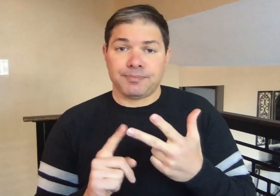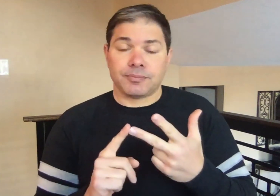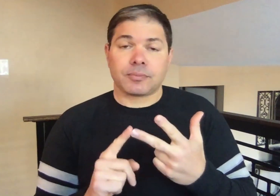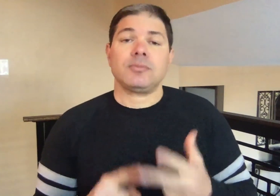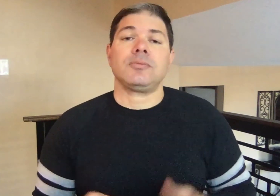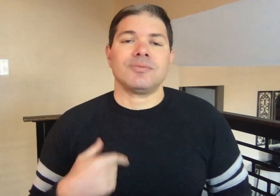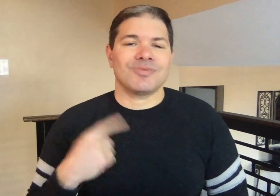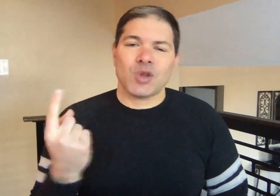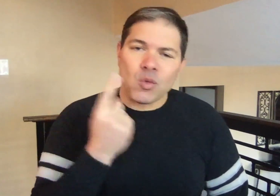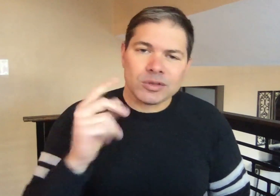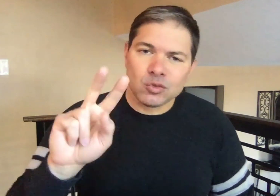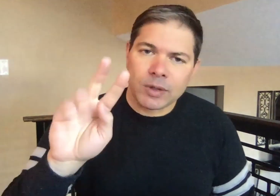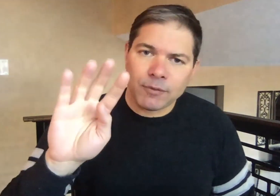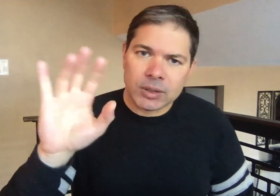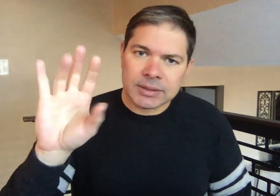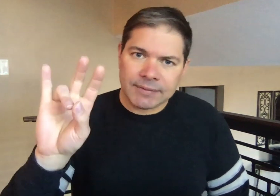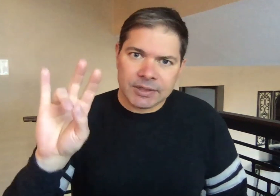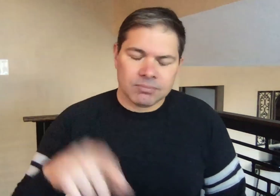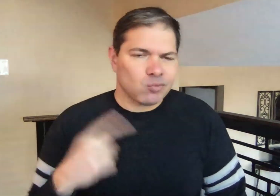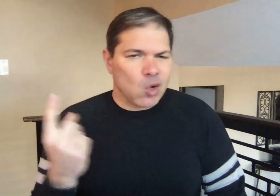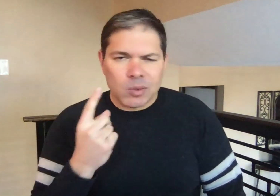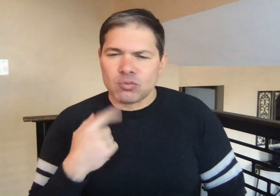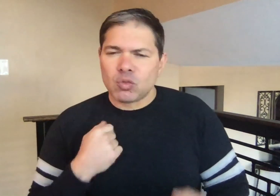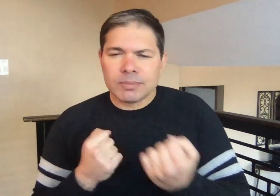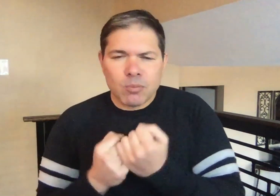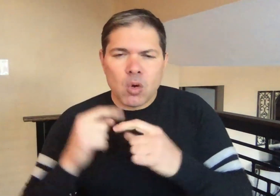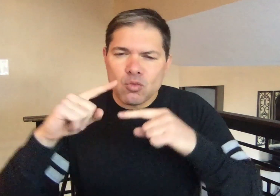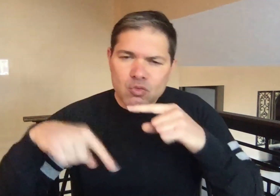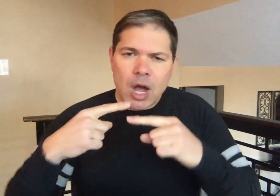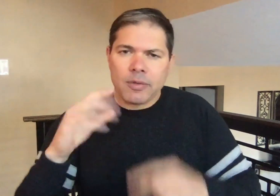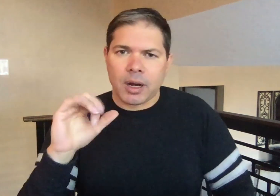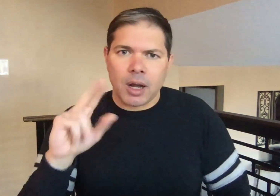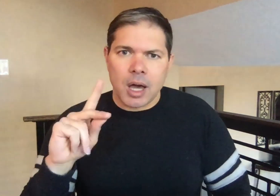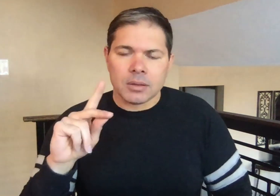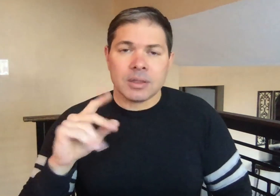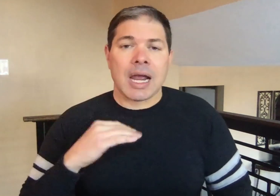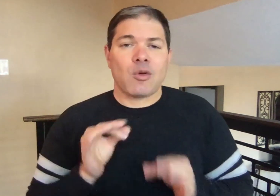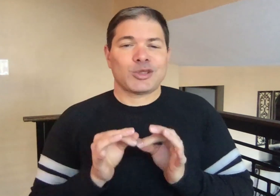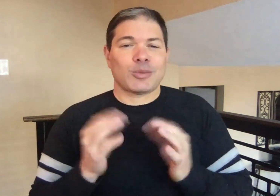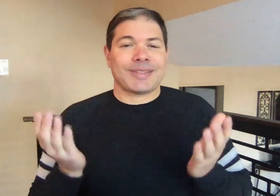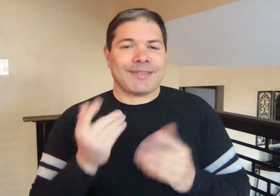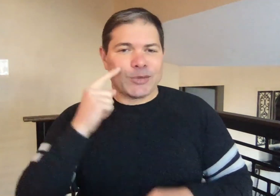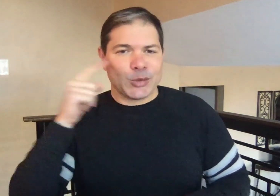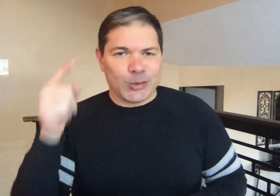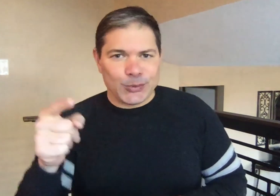Third, Convo is a 24/7 service, available around the clock for when you need it. Our interpreters are here for you!